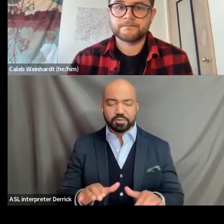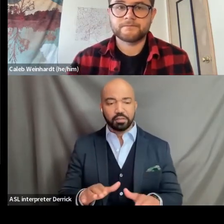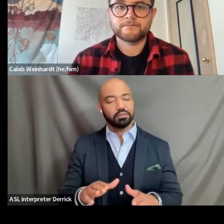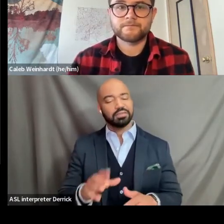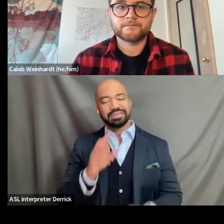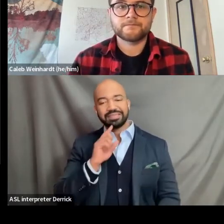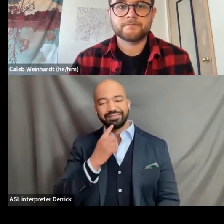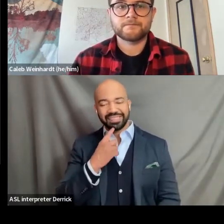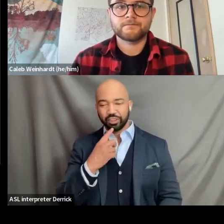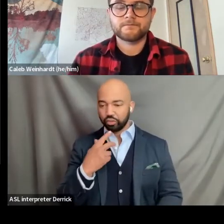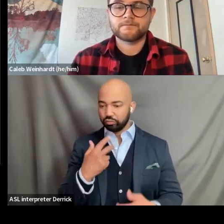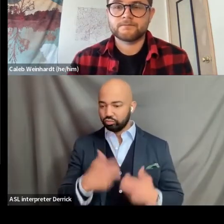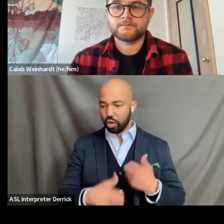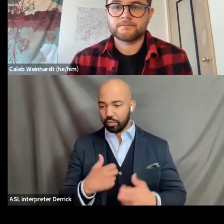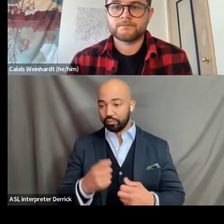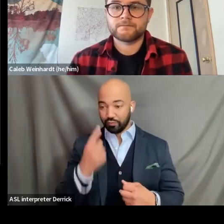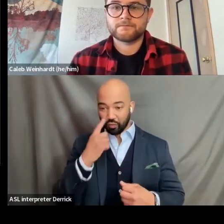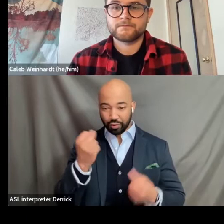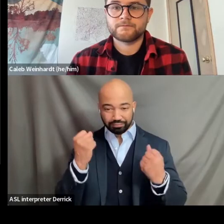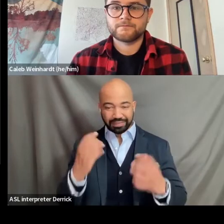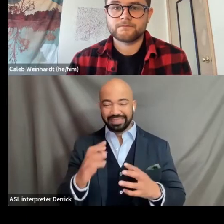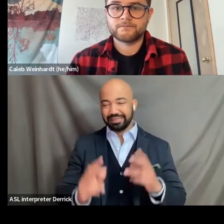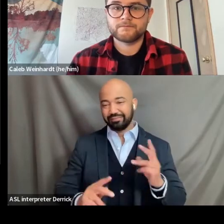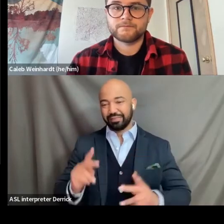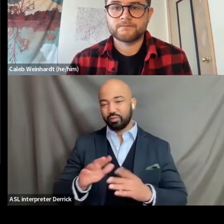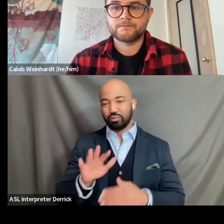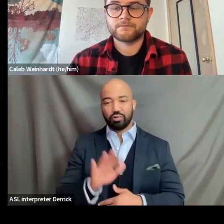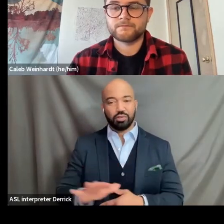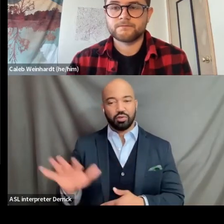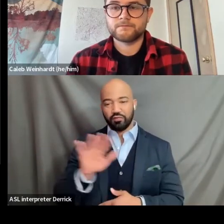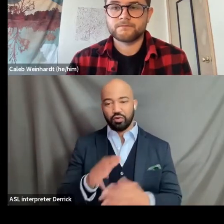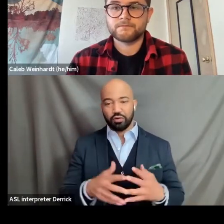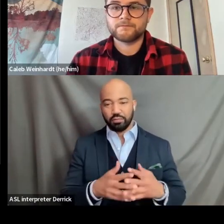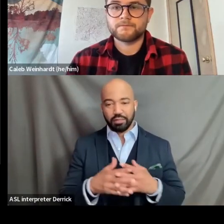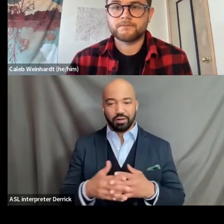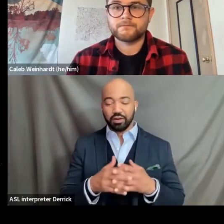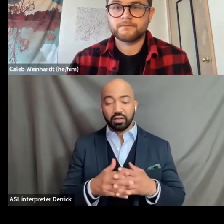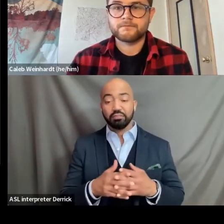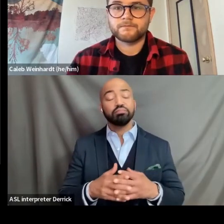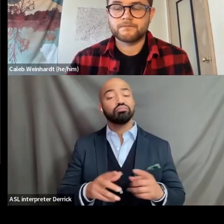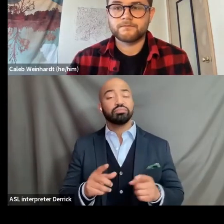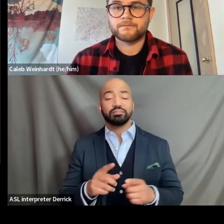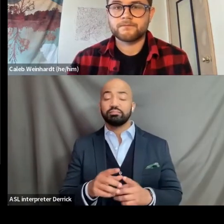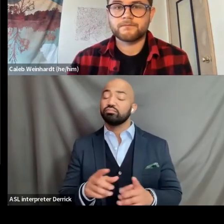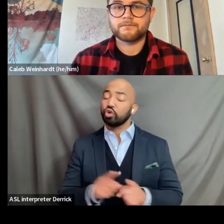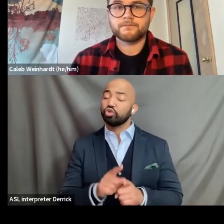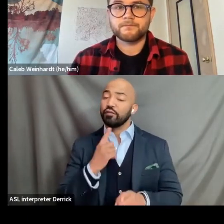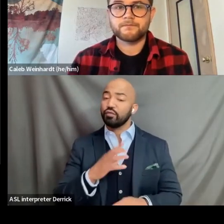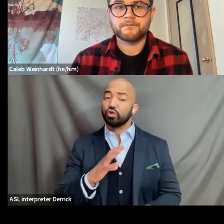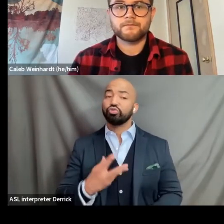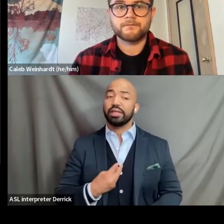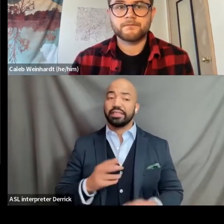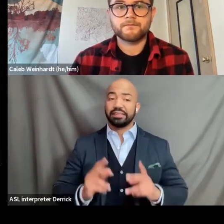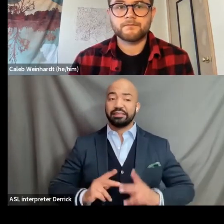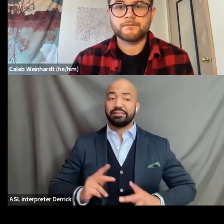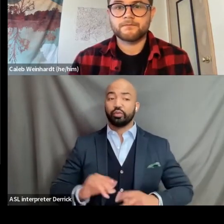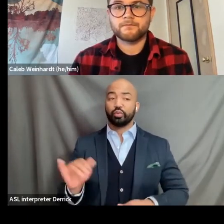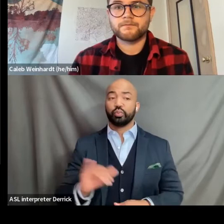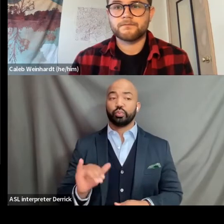a challenging issue for many people in our country and it's true for many trans folks. So again, if we put some of these things together,